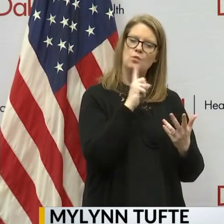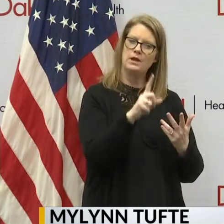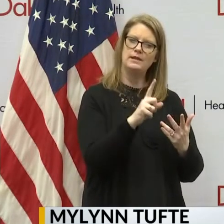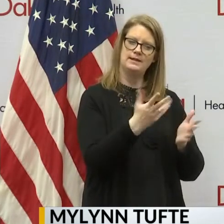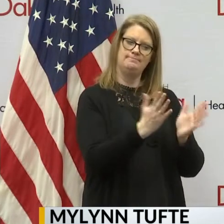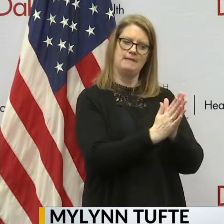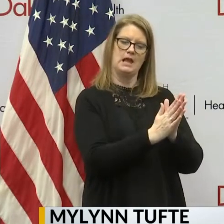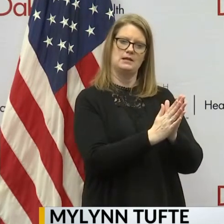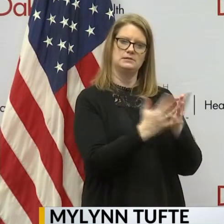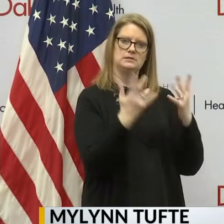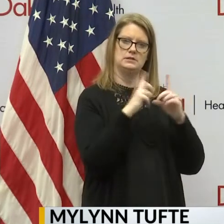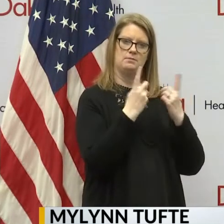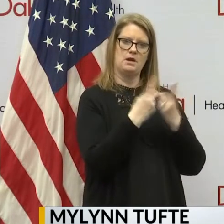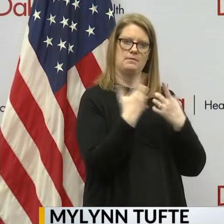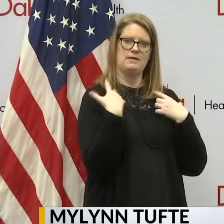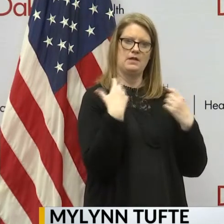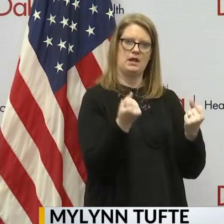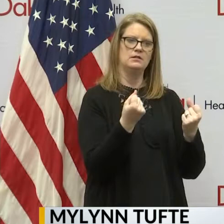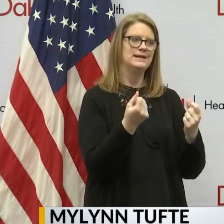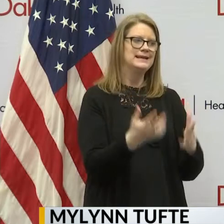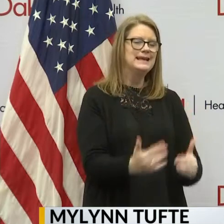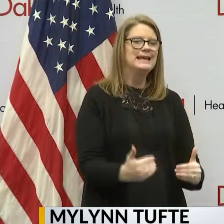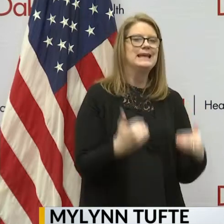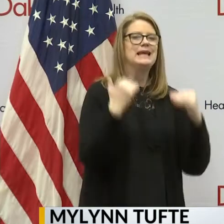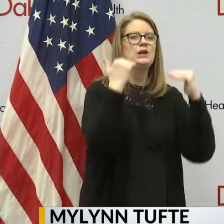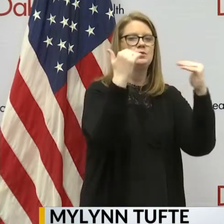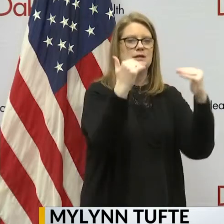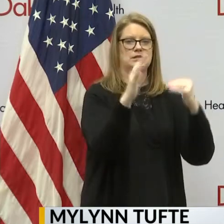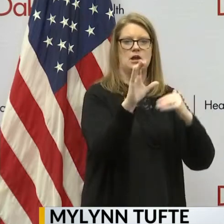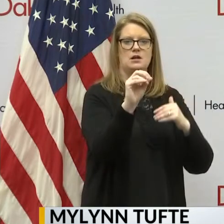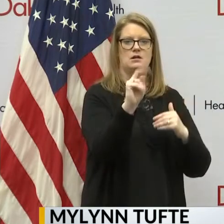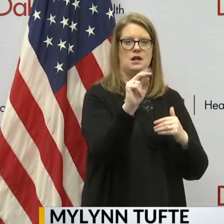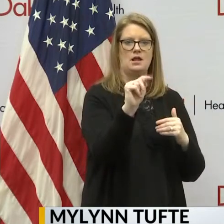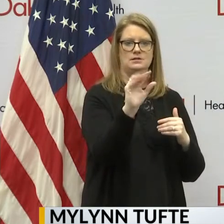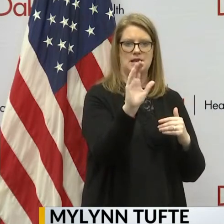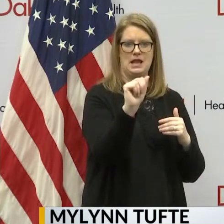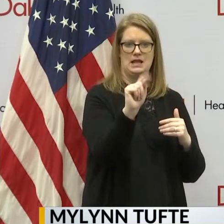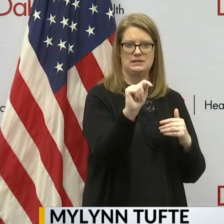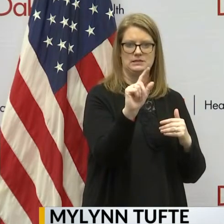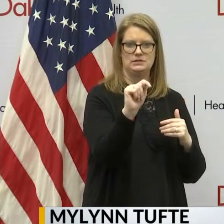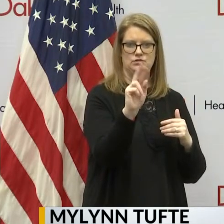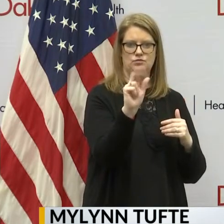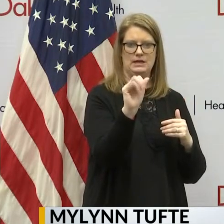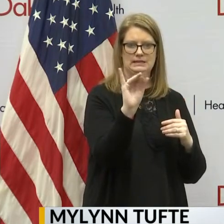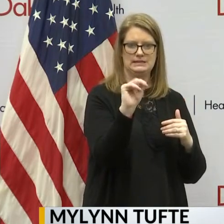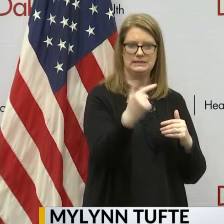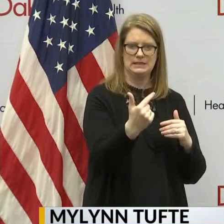THE GOVERNOR MENTIONED TALKING ABOUT A COUPLE OF SURVEYS, HE PUT THE CHALLENGE TO THE